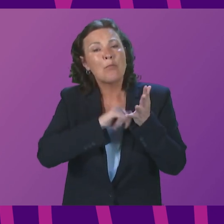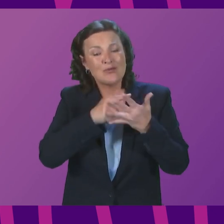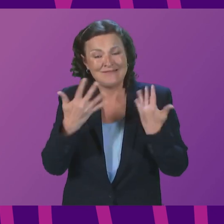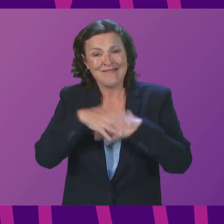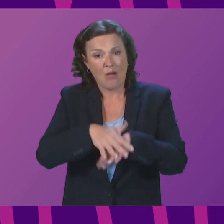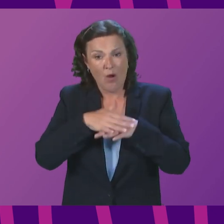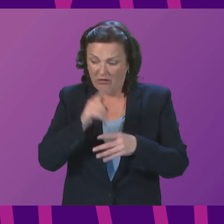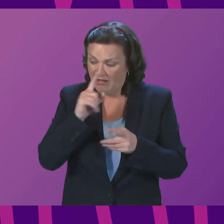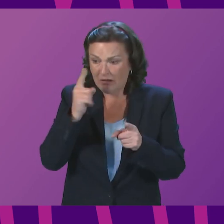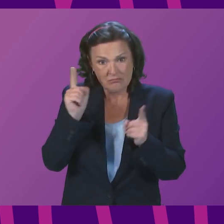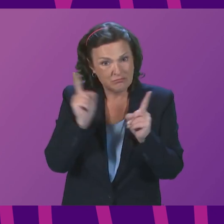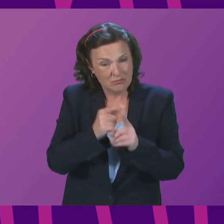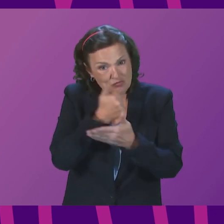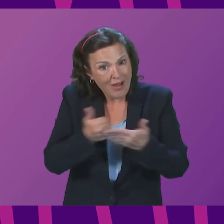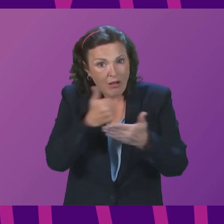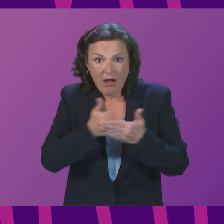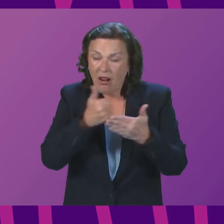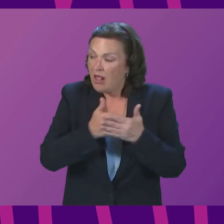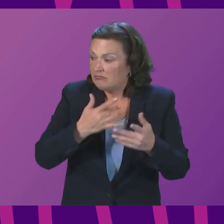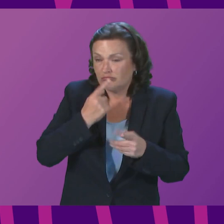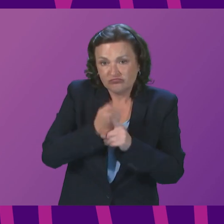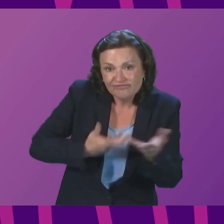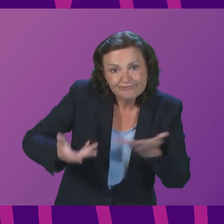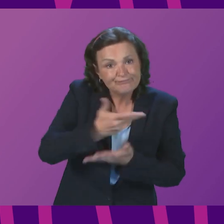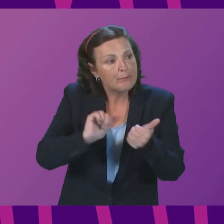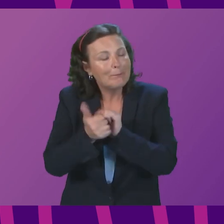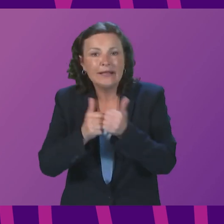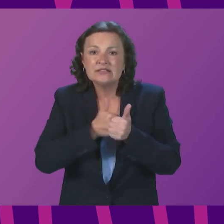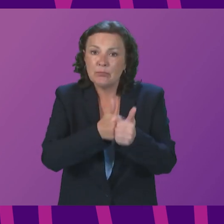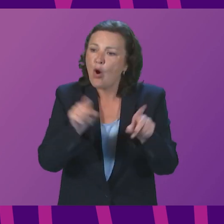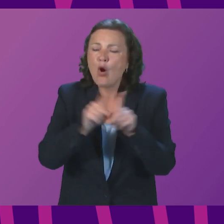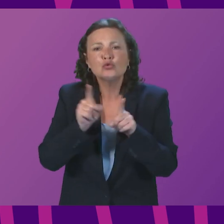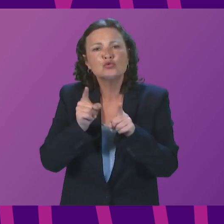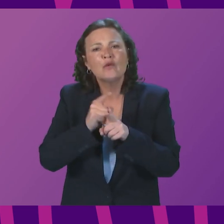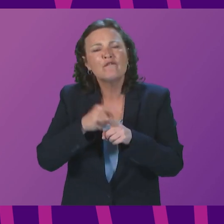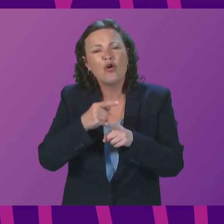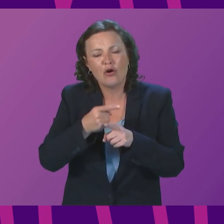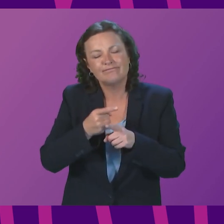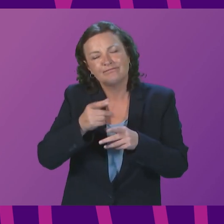peer support and support for primary care teams, which is really important.